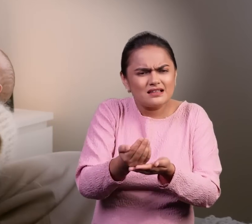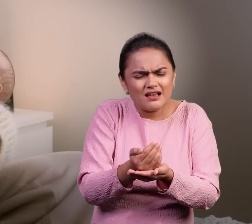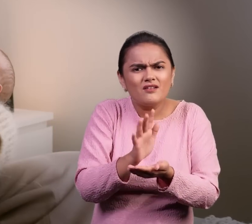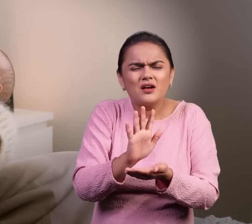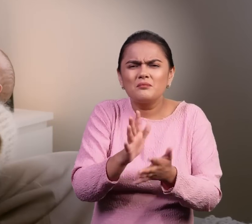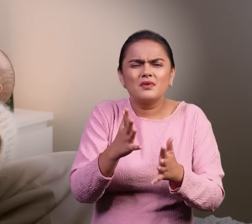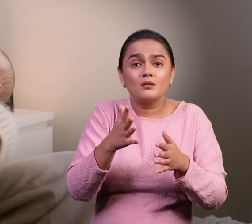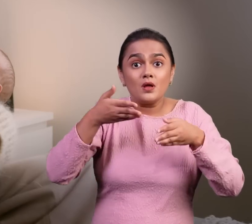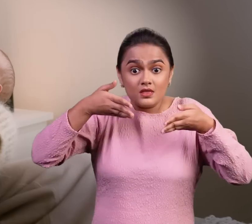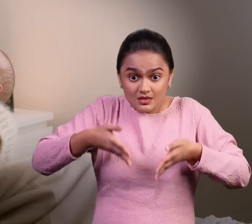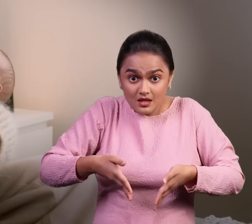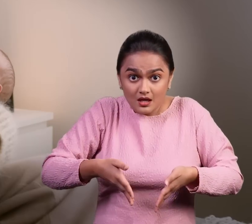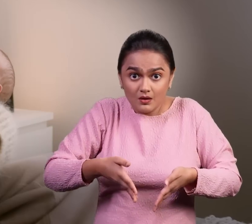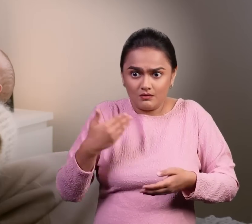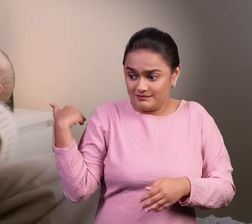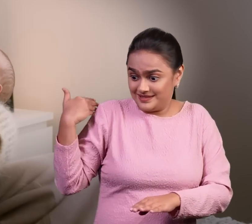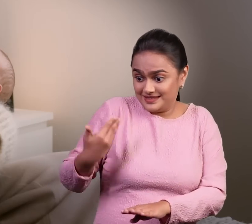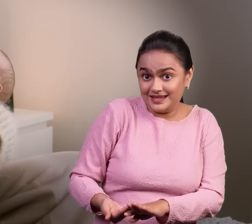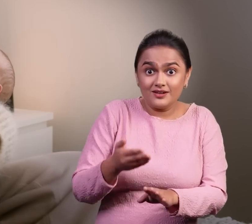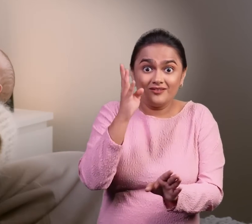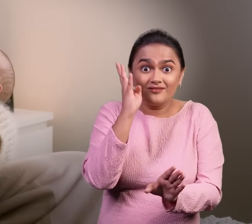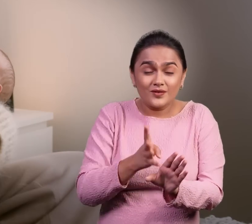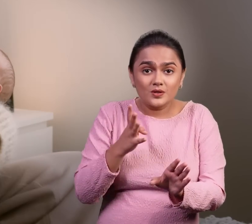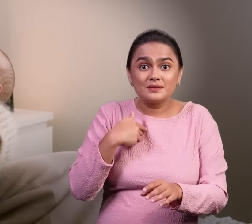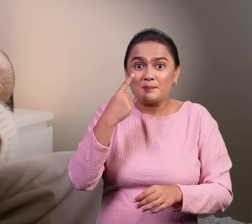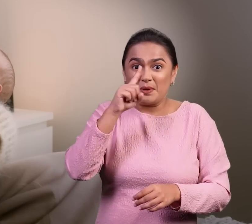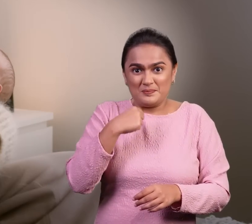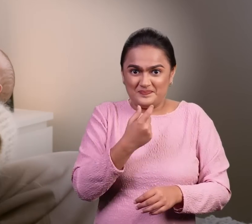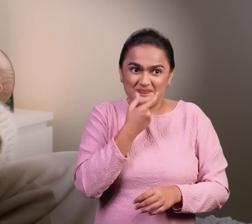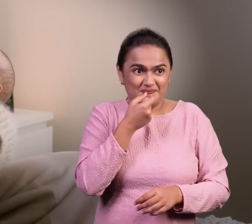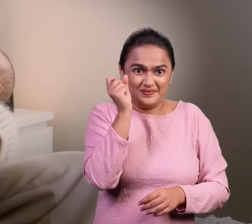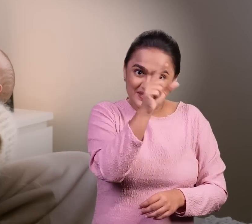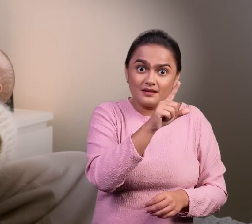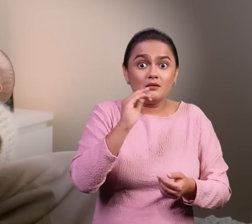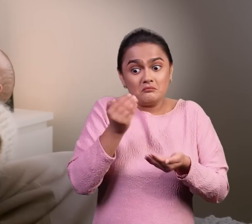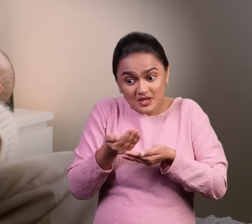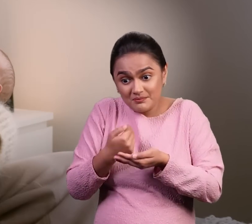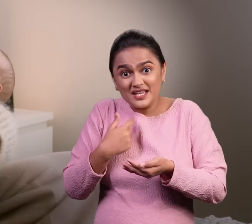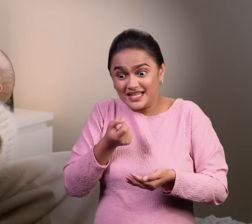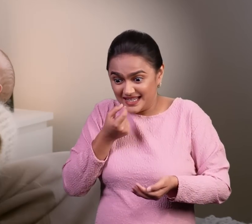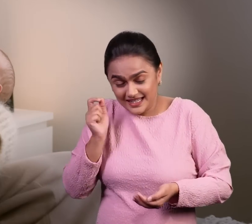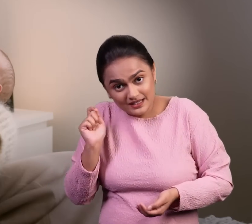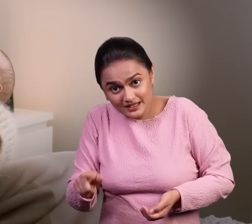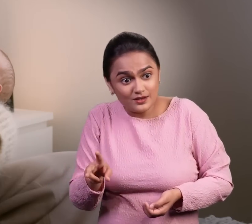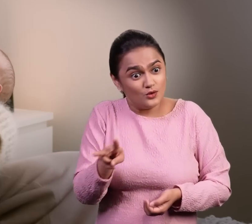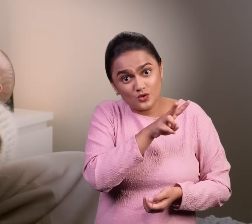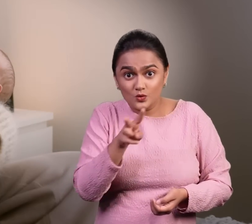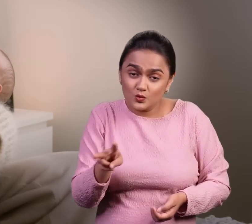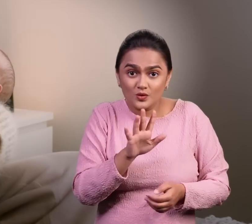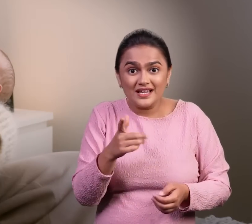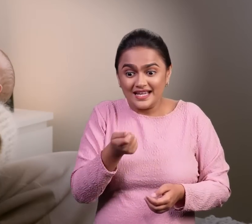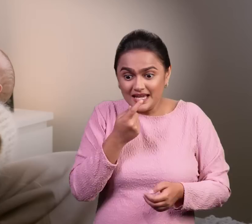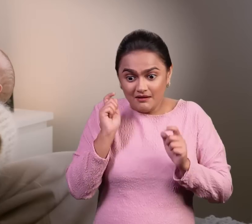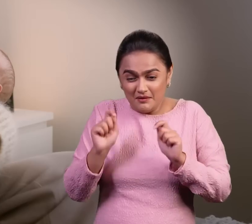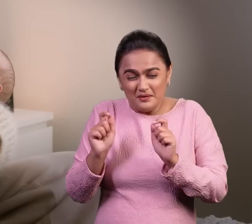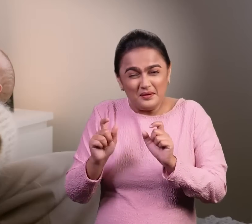For the past 4 years, due to proper medications prescribed for mothers and children,